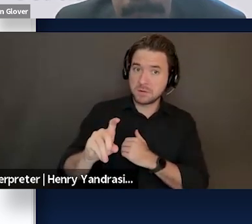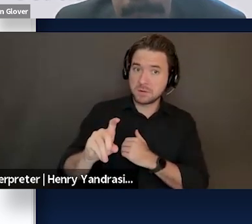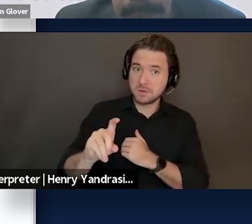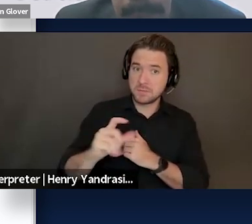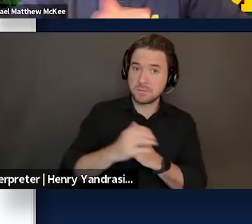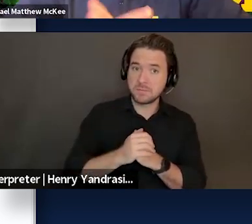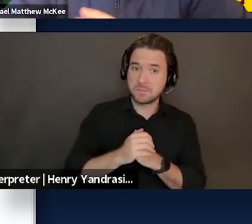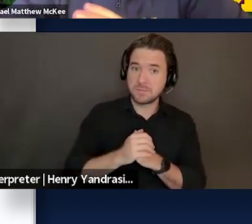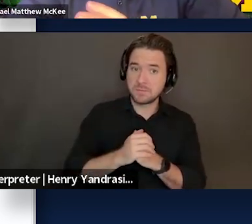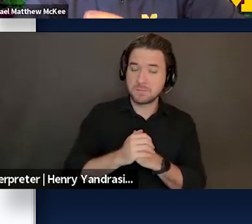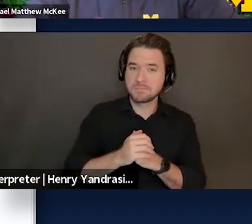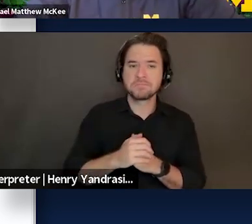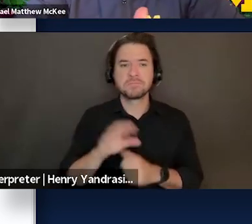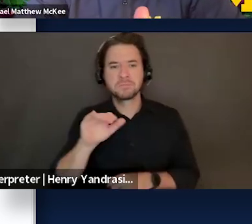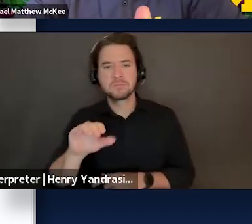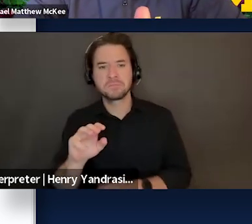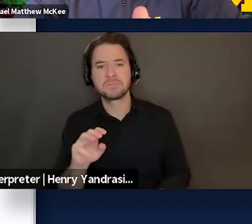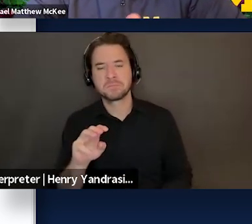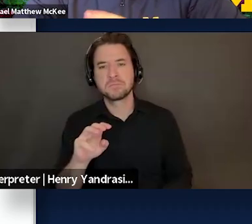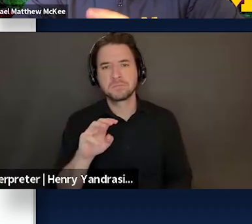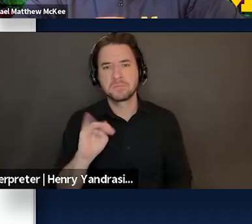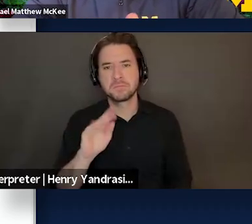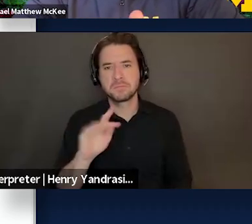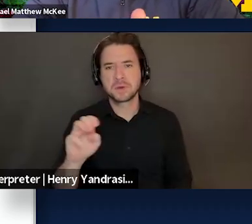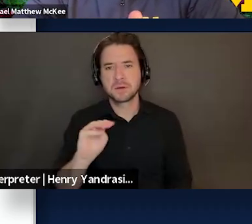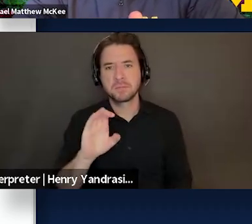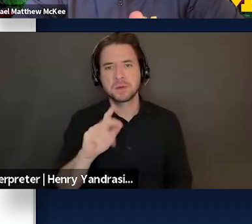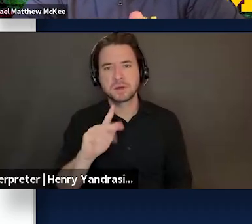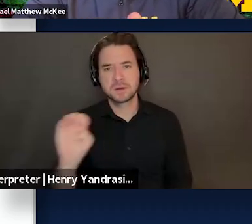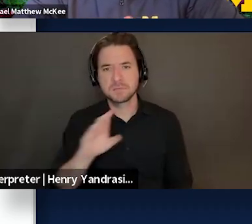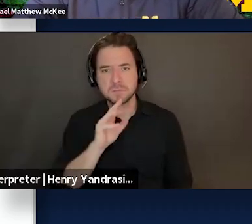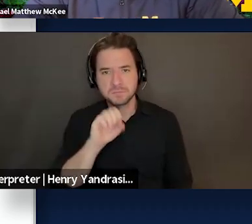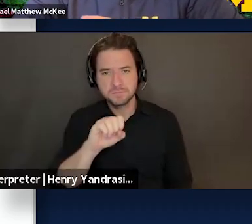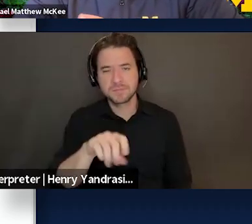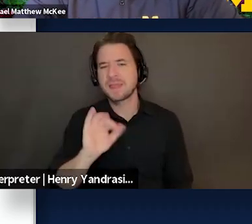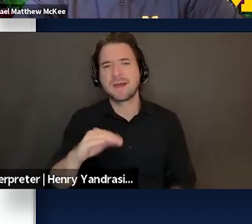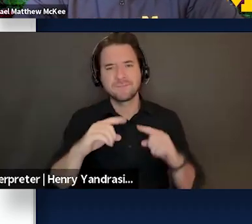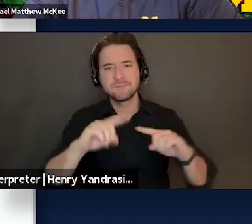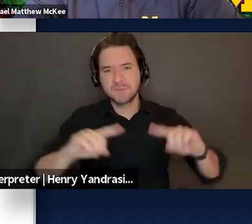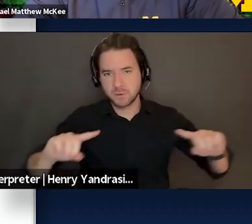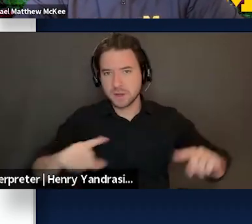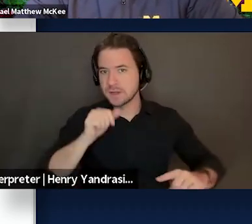This is, uh, Mike McKee. Um, so that can vary. It's not an automatic requirement.